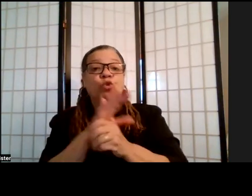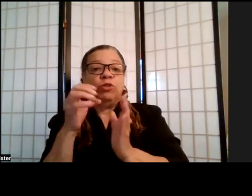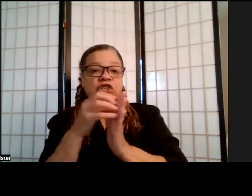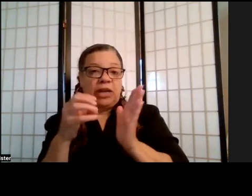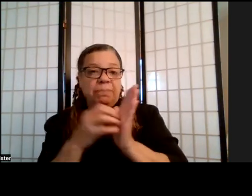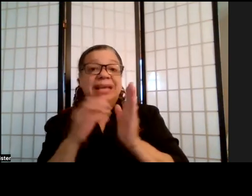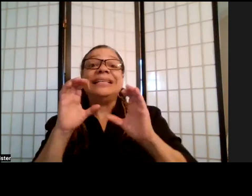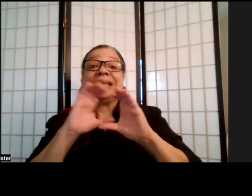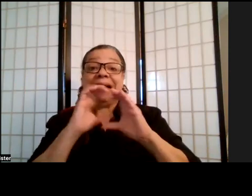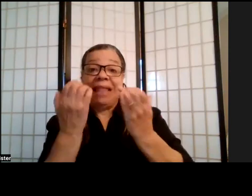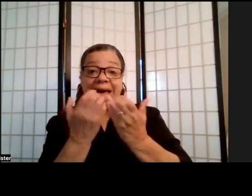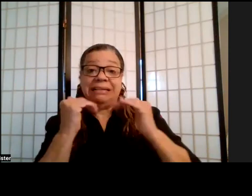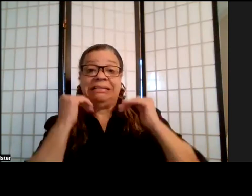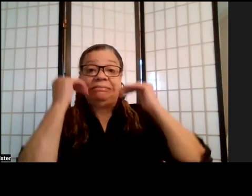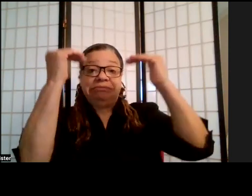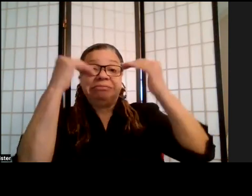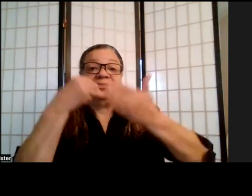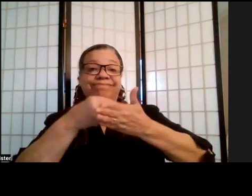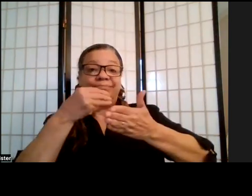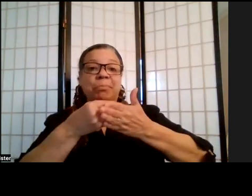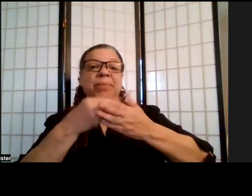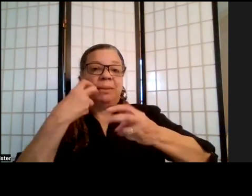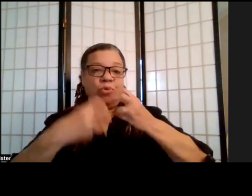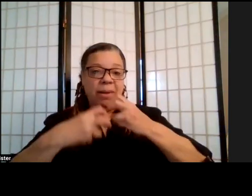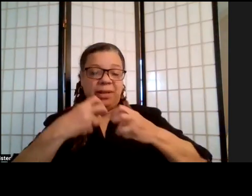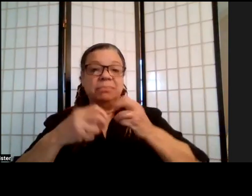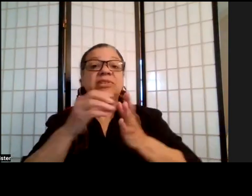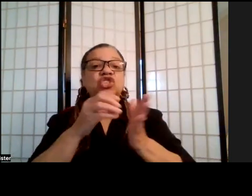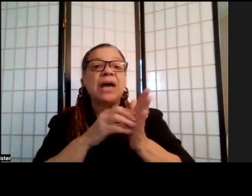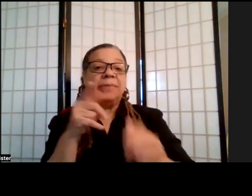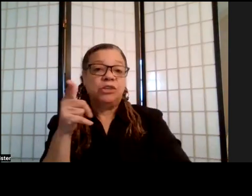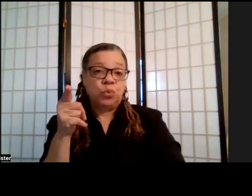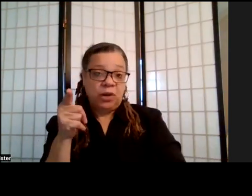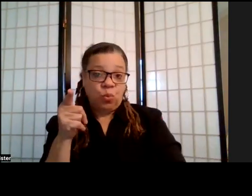It's chapter number 21. Uh, and I'll read a small section of that.